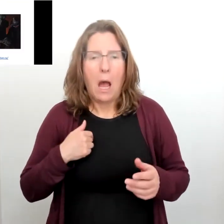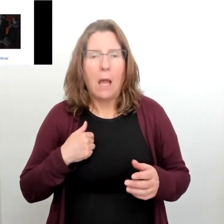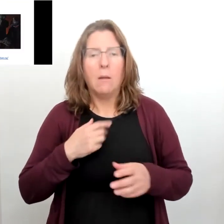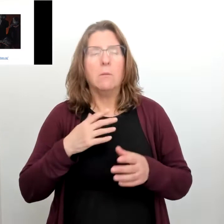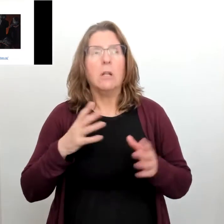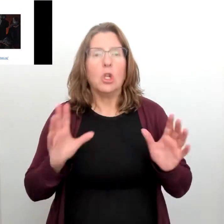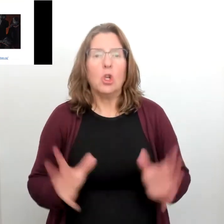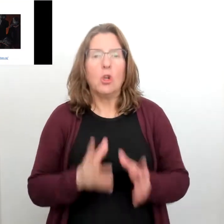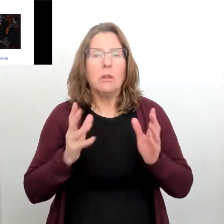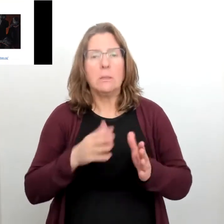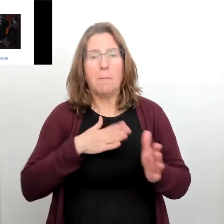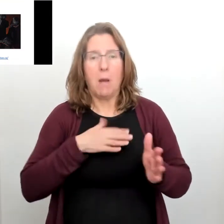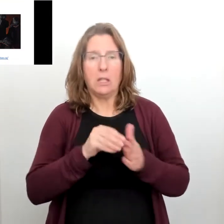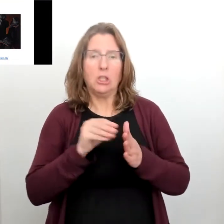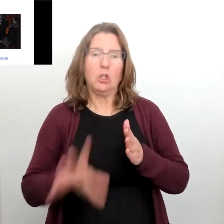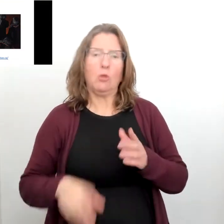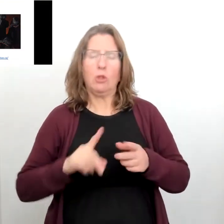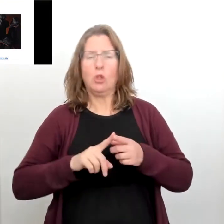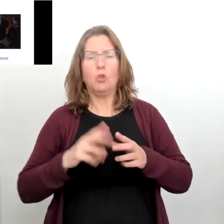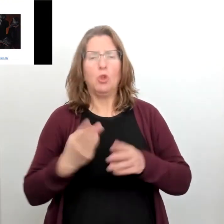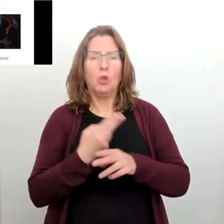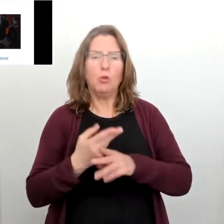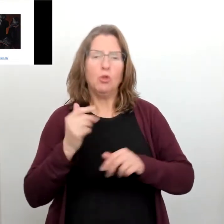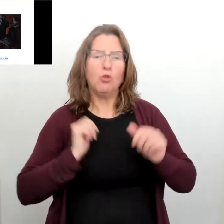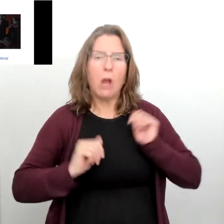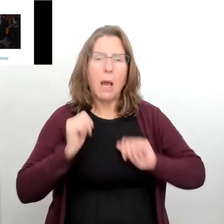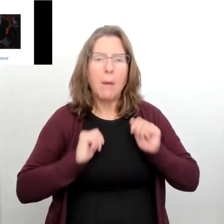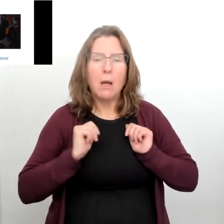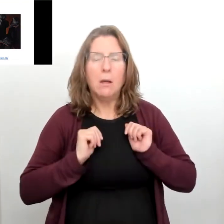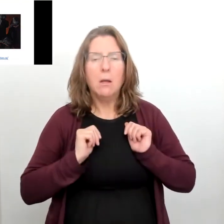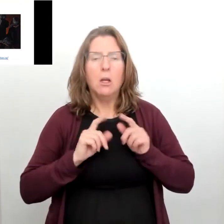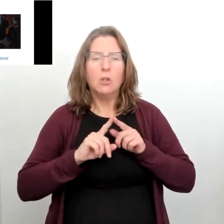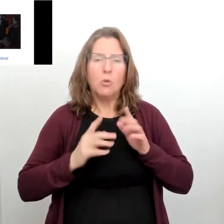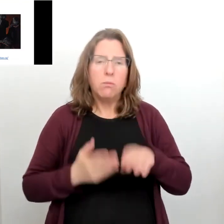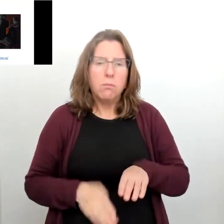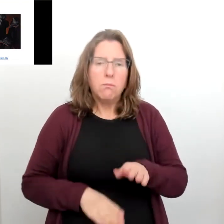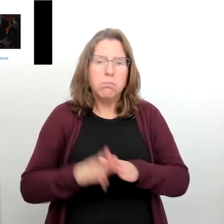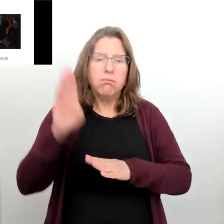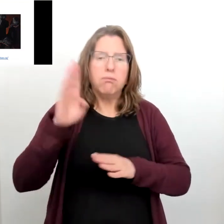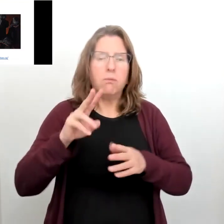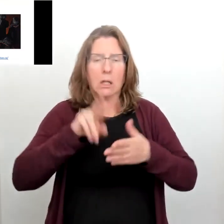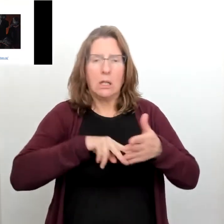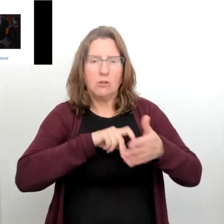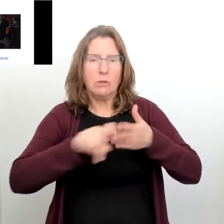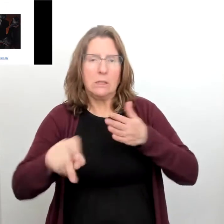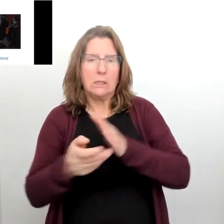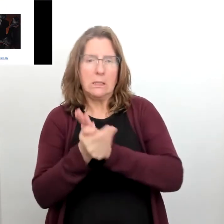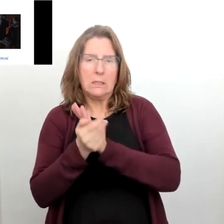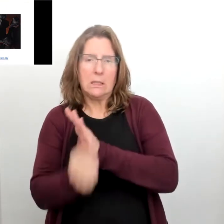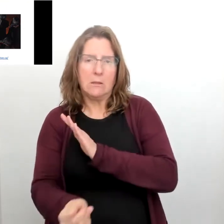I encouraged my students to incorporate drama into their product, as it helped to develop their literacy skills.